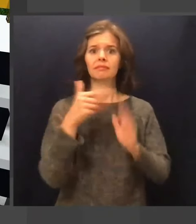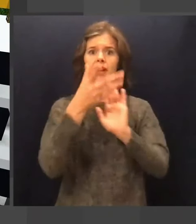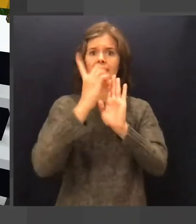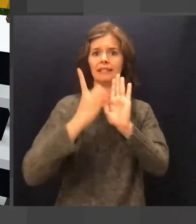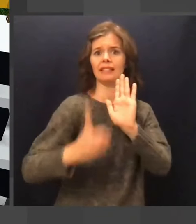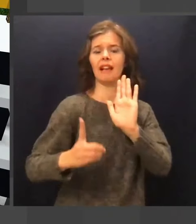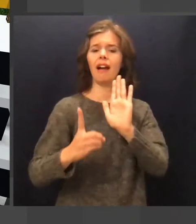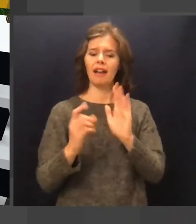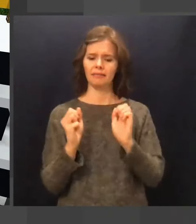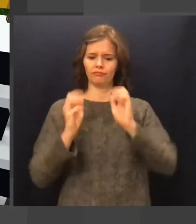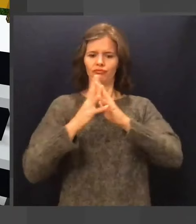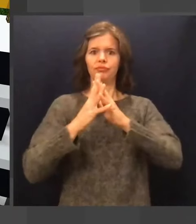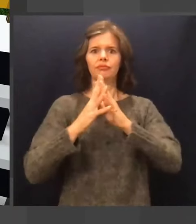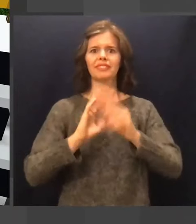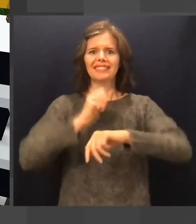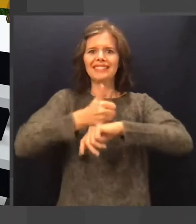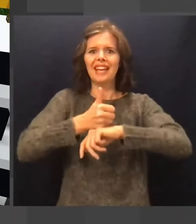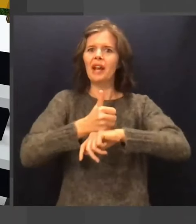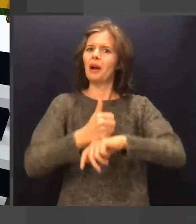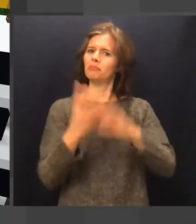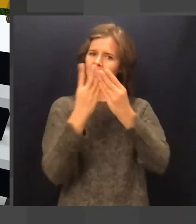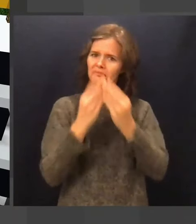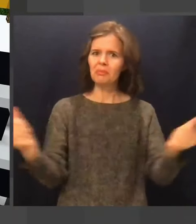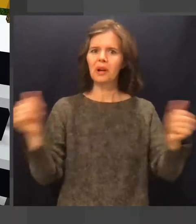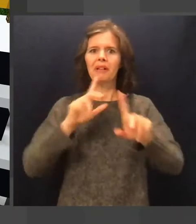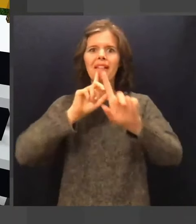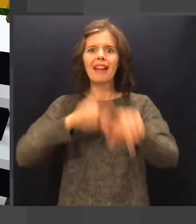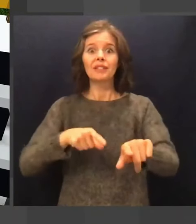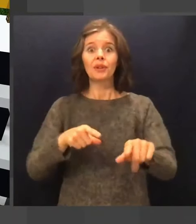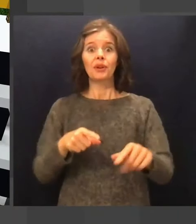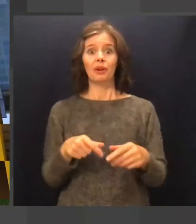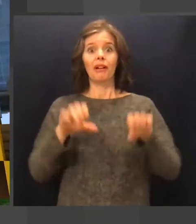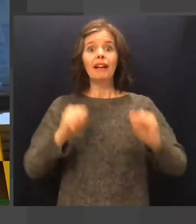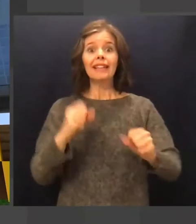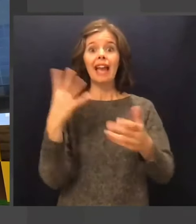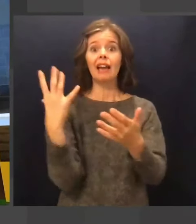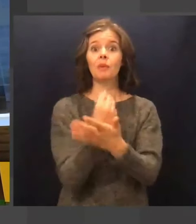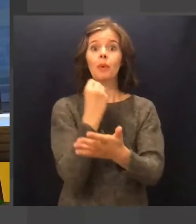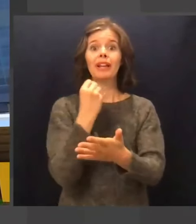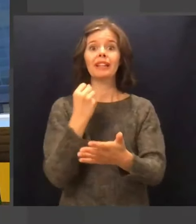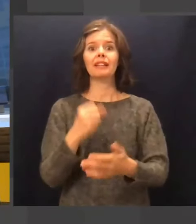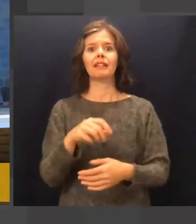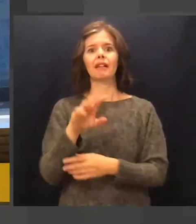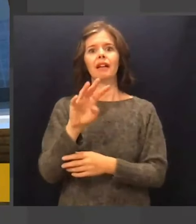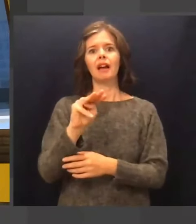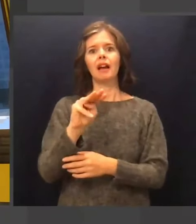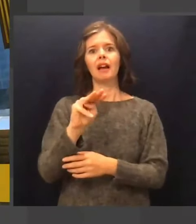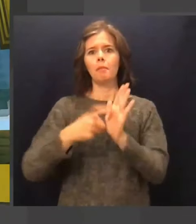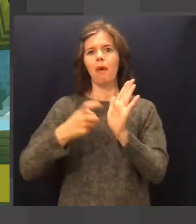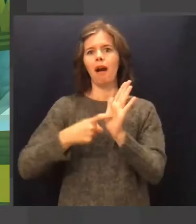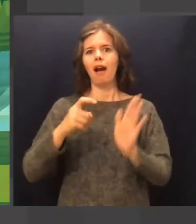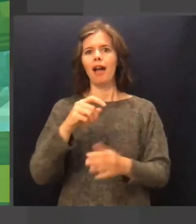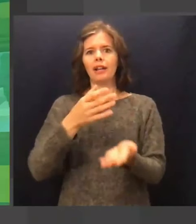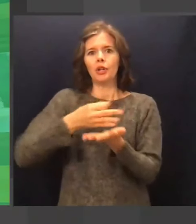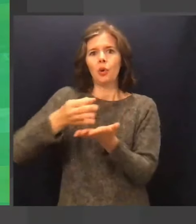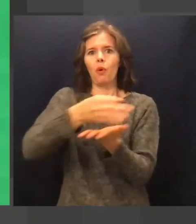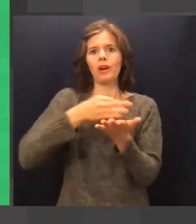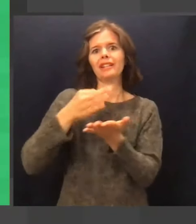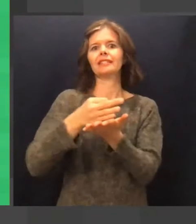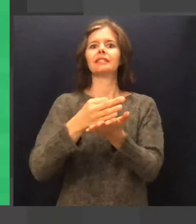DESIGN AND BUILD YOUR OWN SOLUTION IN MINECRAFT EDUCATION EDITION FOR THE CHANCE TO WIN